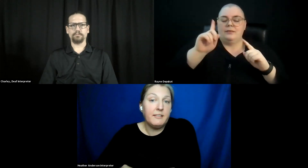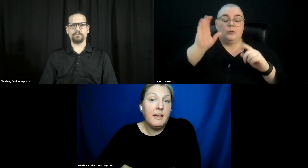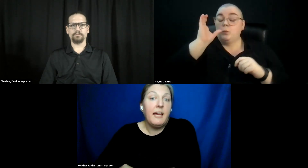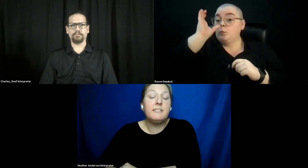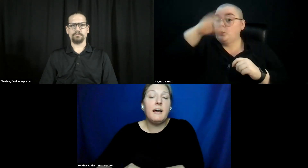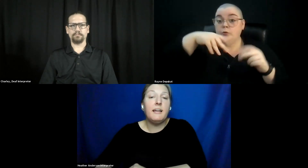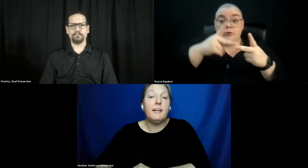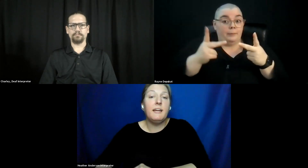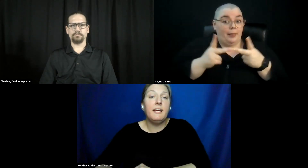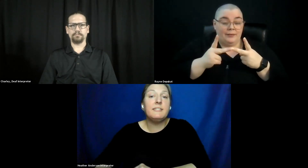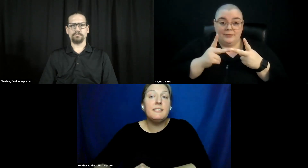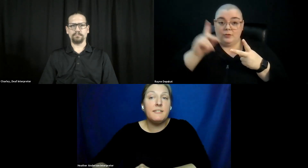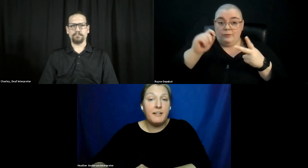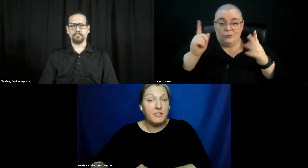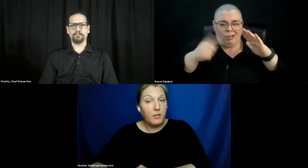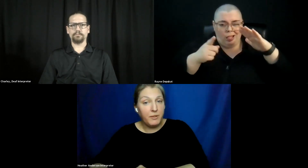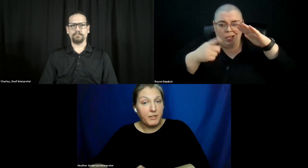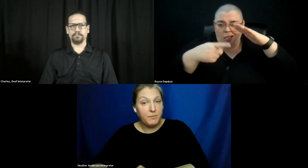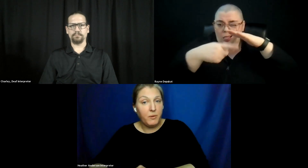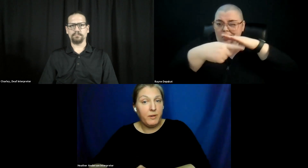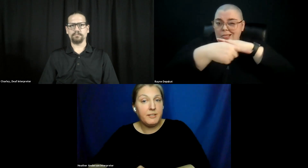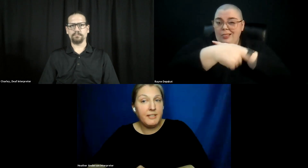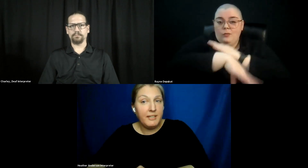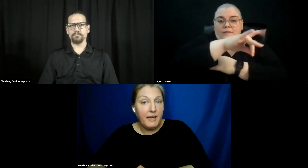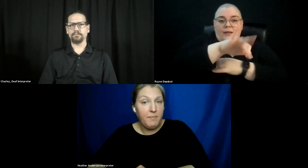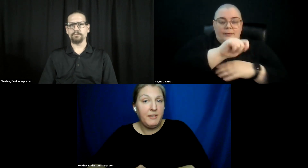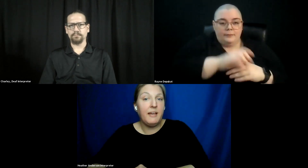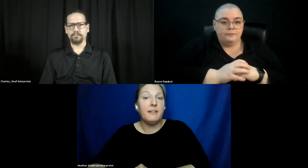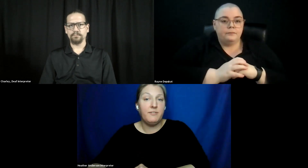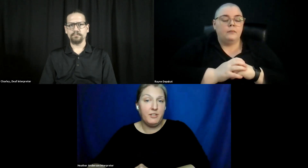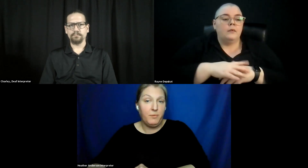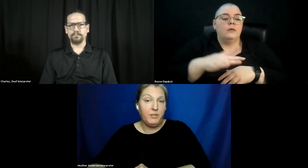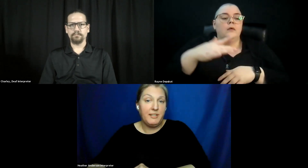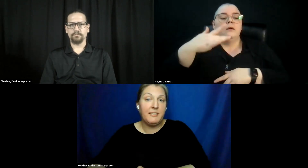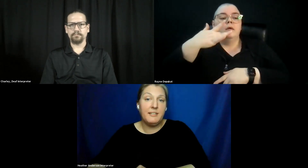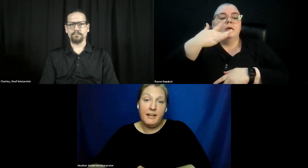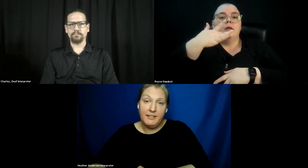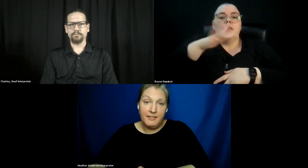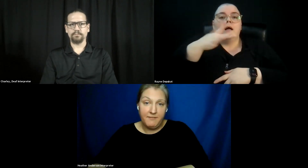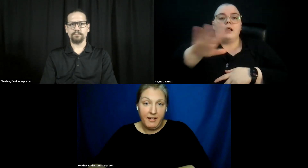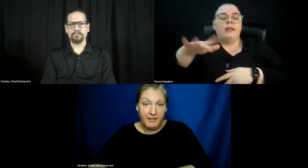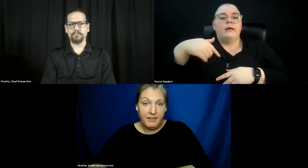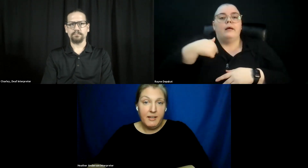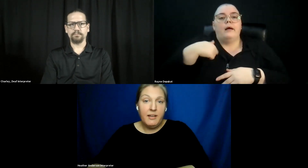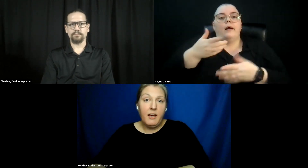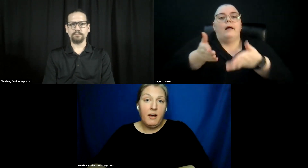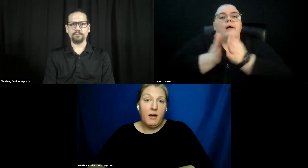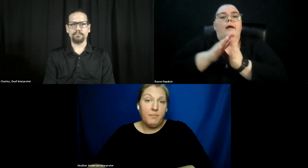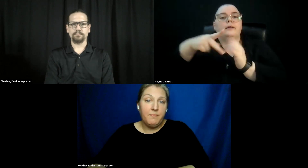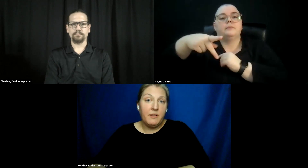It's not. It's easy to find interpreters but where's the MPA list for interpreters that's not easy to find.